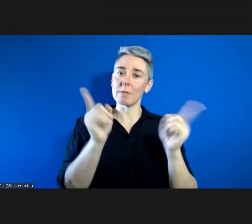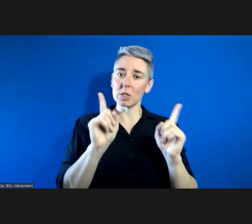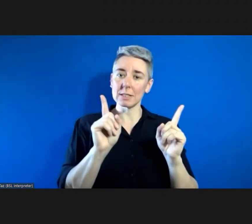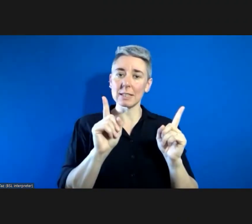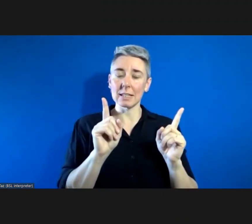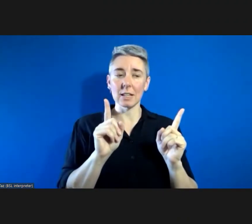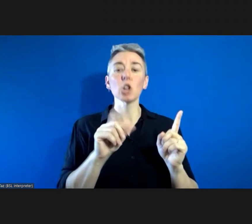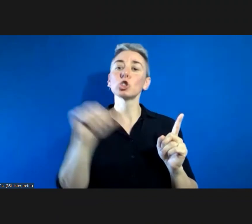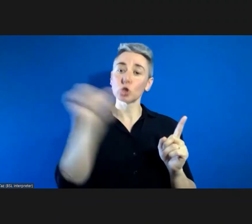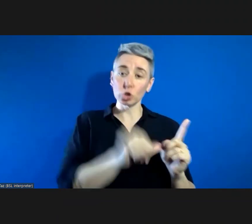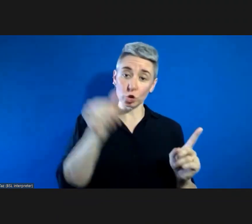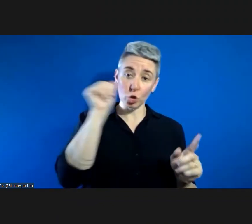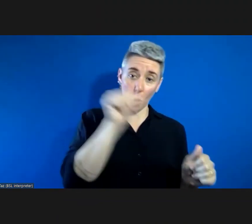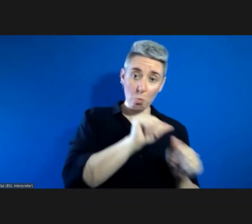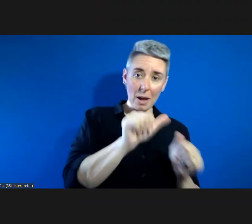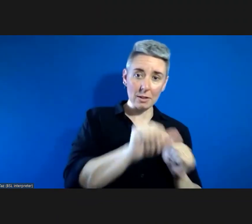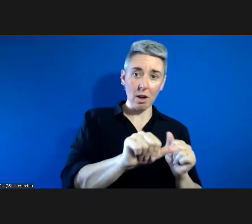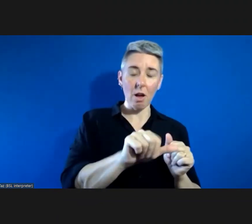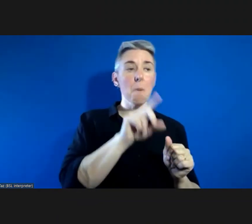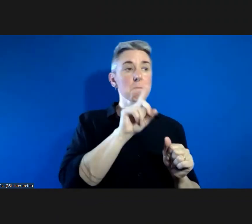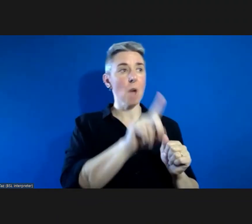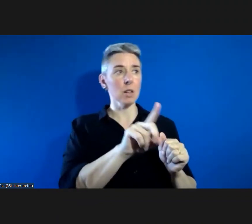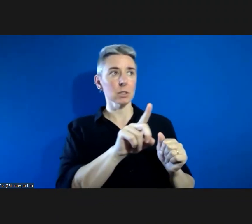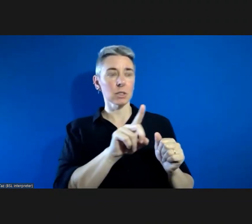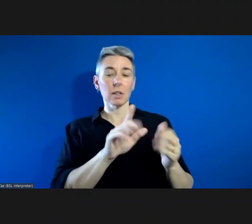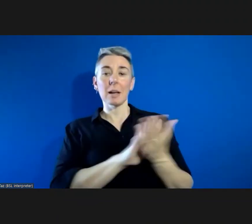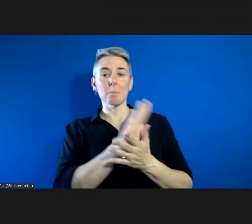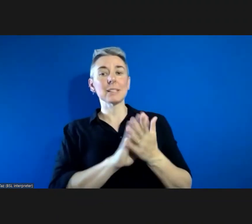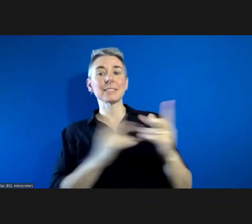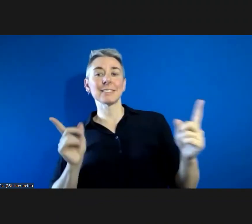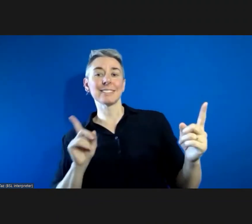For example, and I'm sure people will be able to give me their own example, I'm sure of it, but